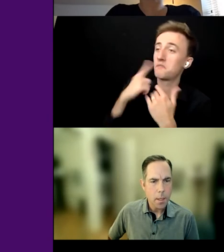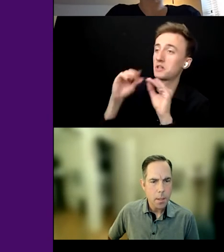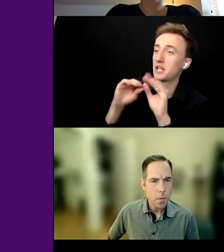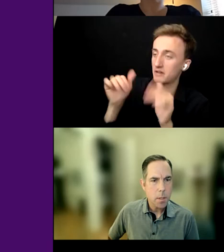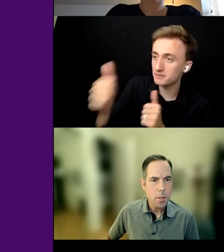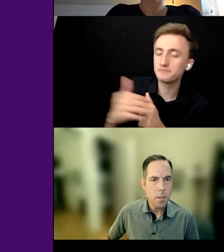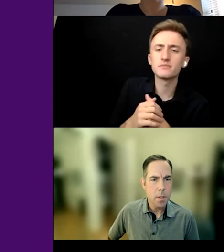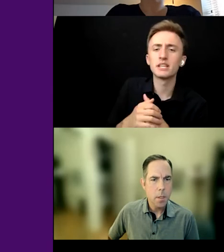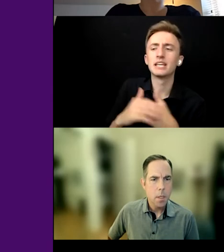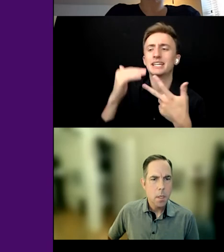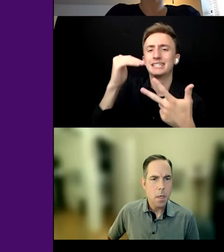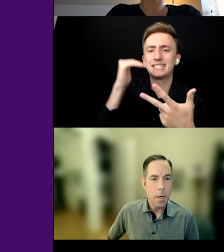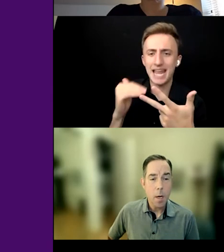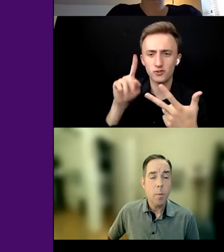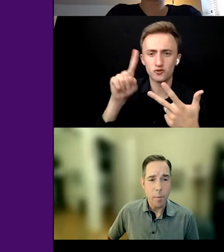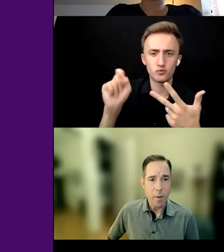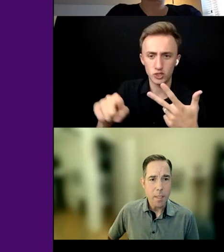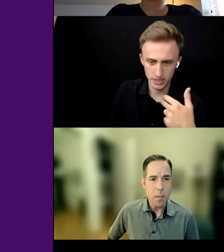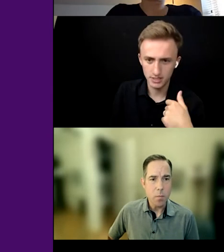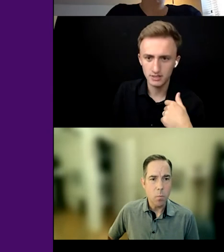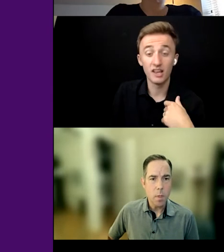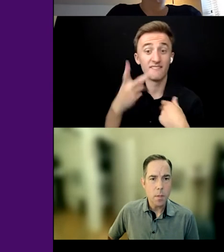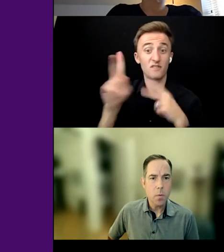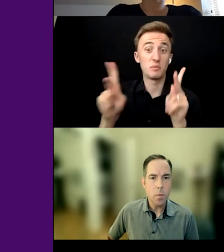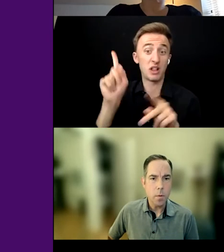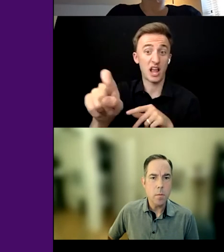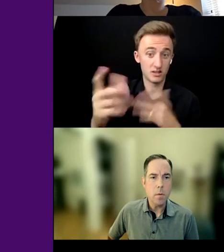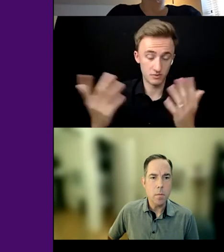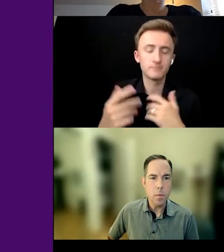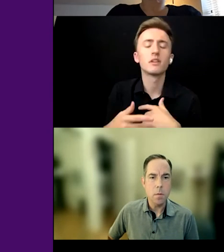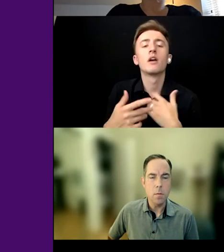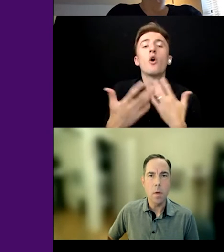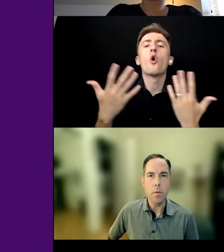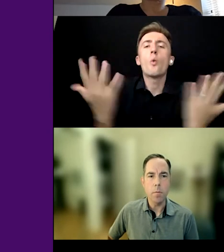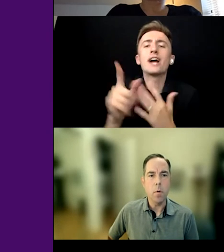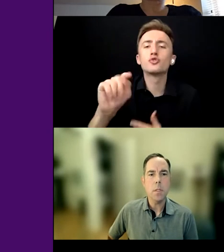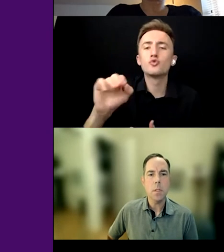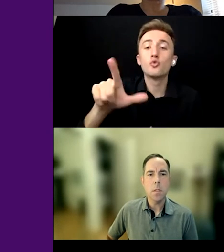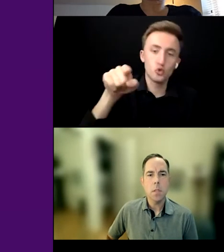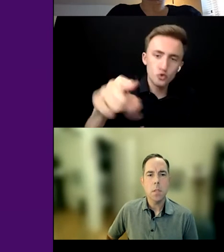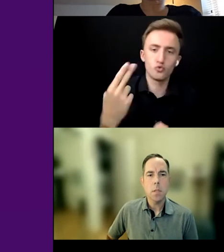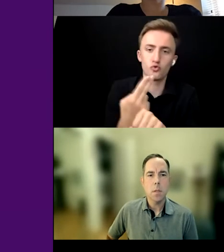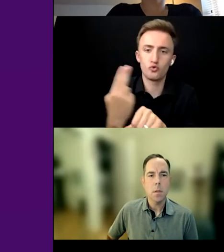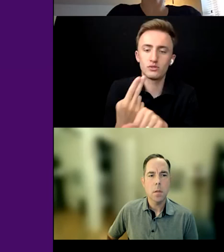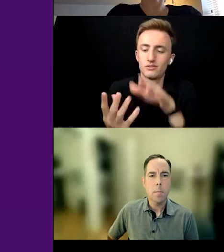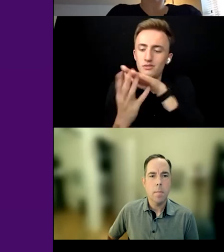next question in a couple of people have asked this, what tool you used to clone your voice?